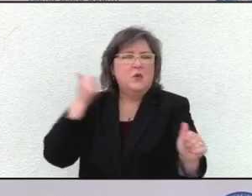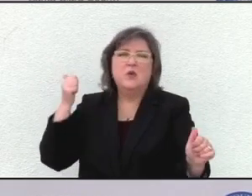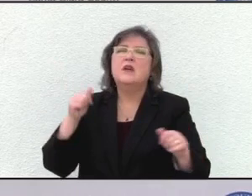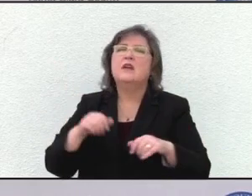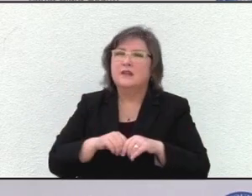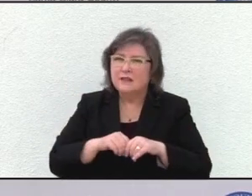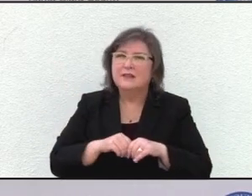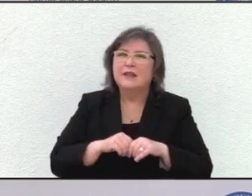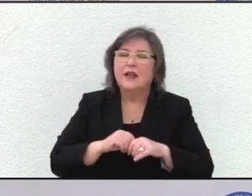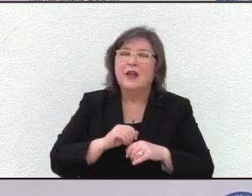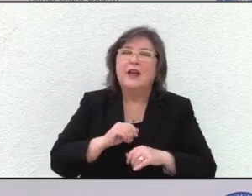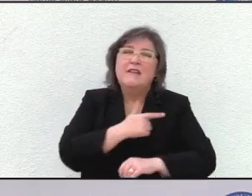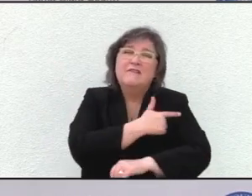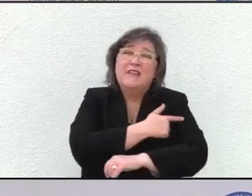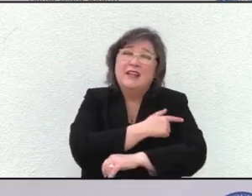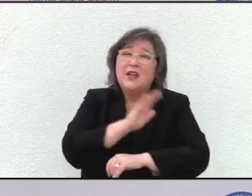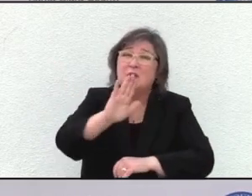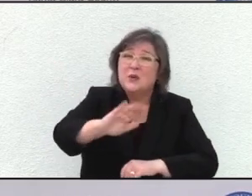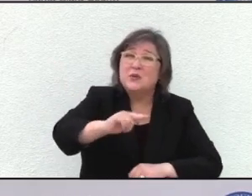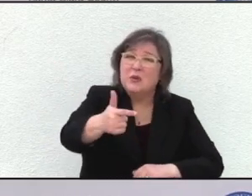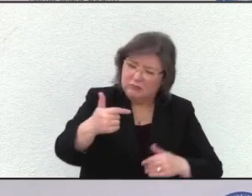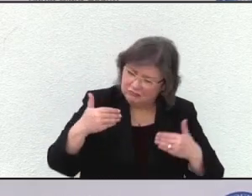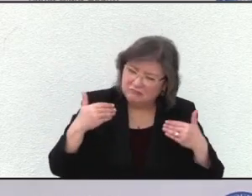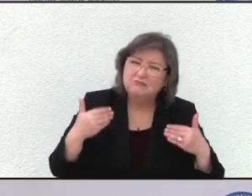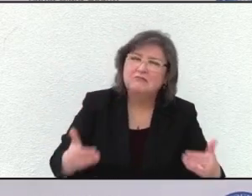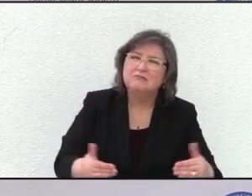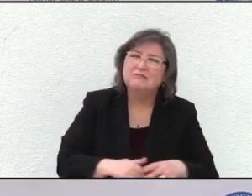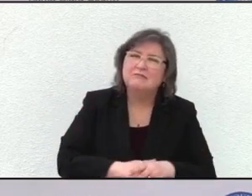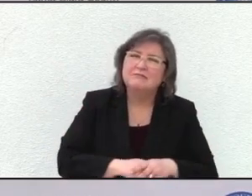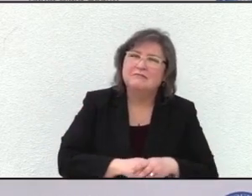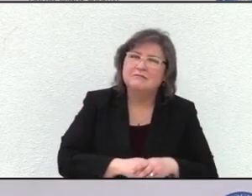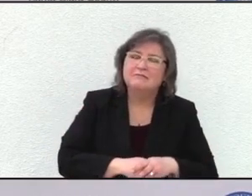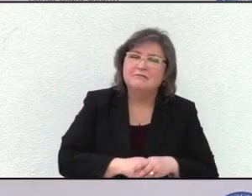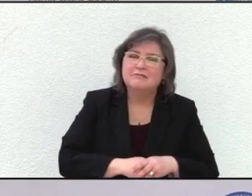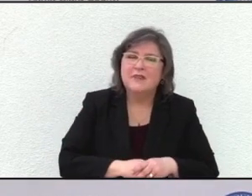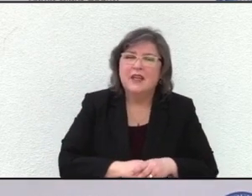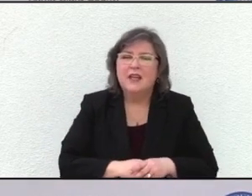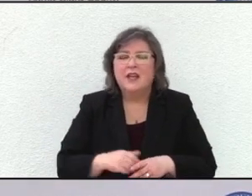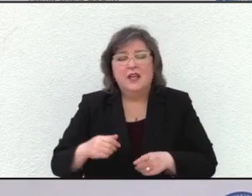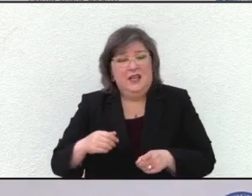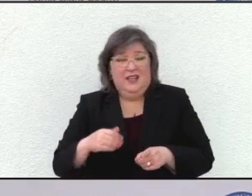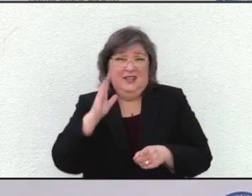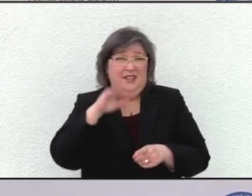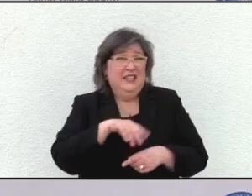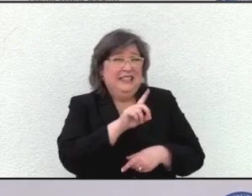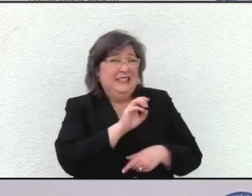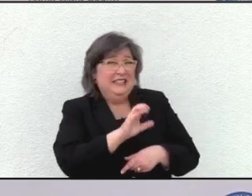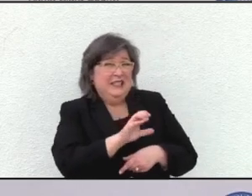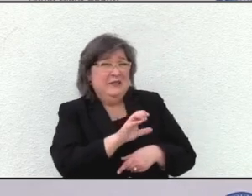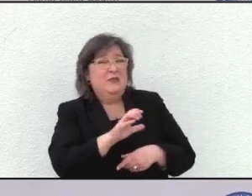We've made tremendous progress as a community coming off of the December surge. Vaccinations